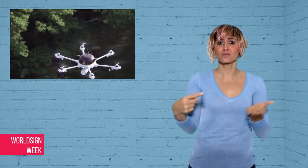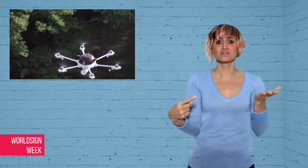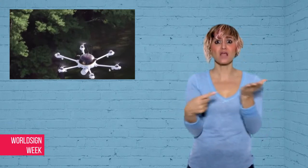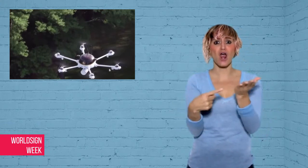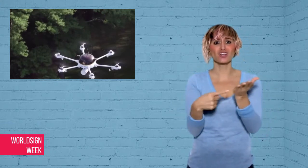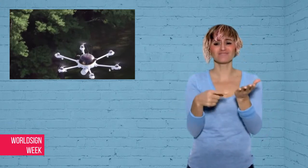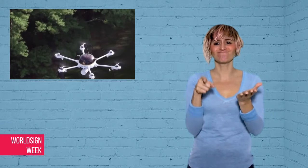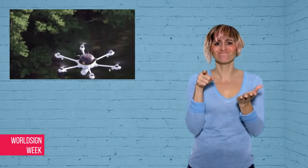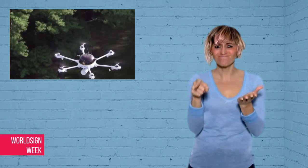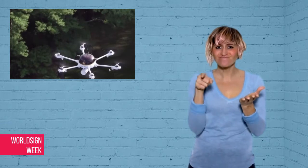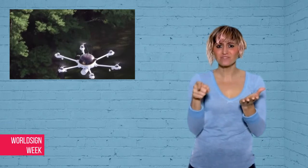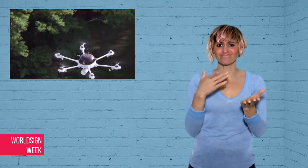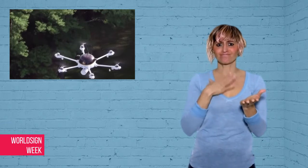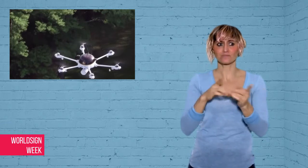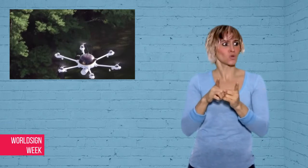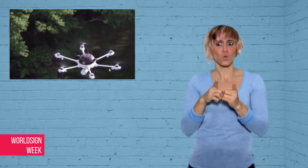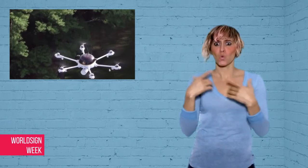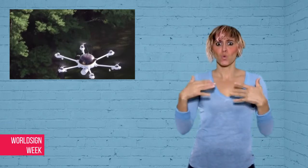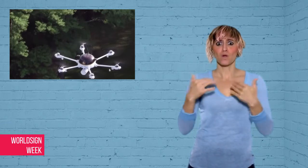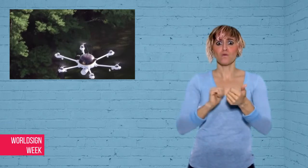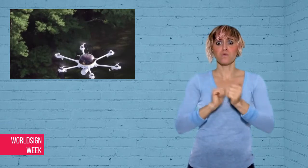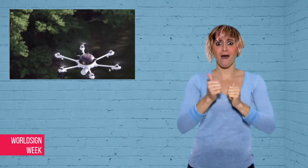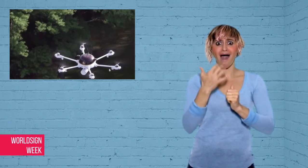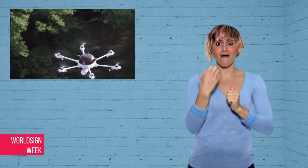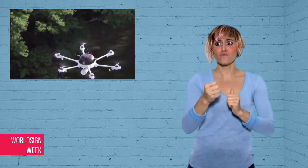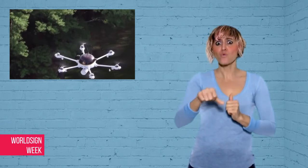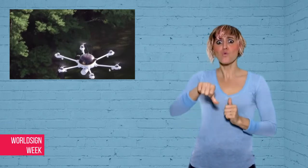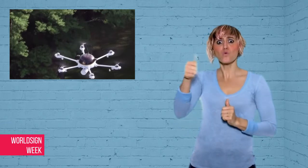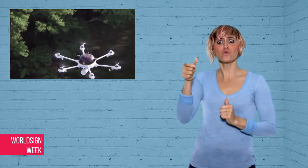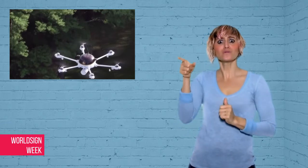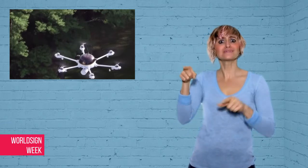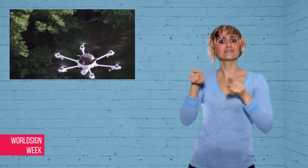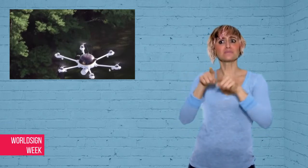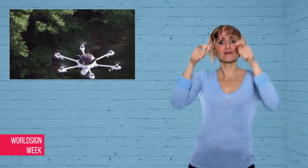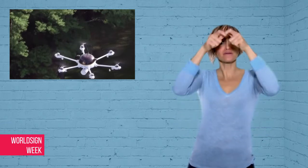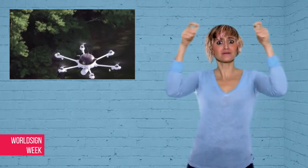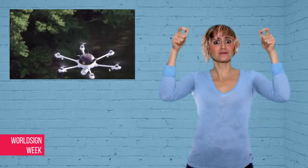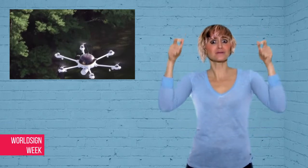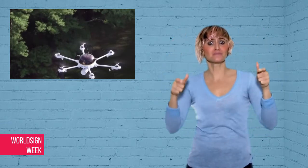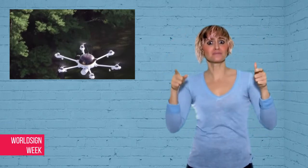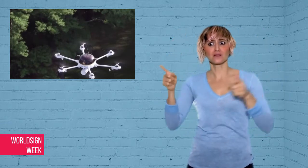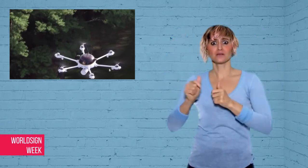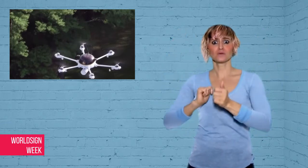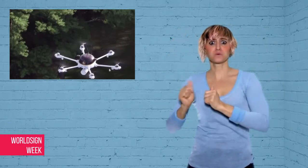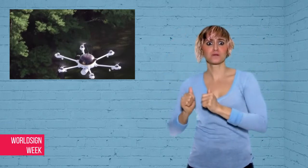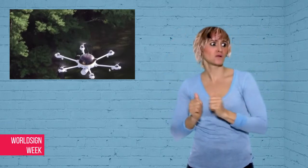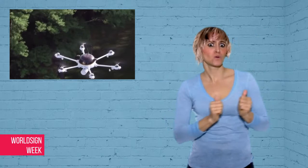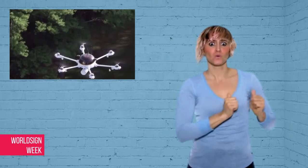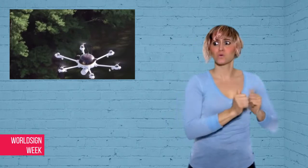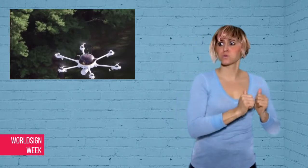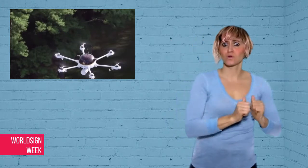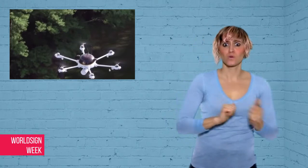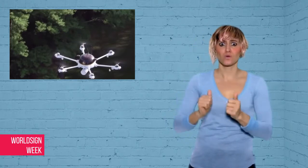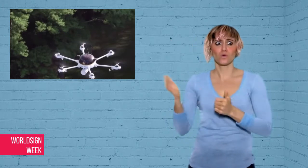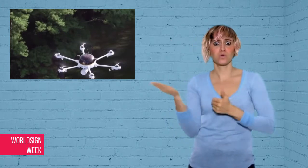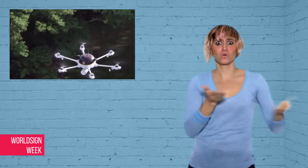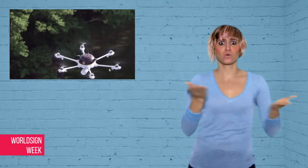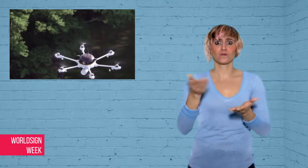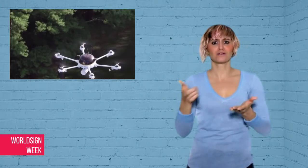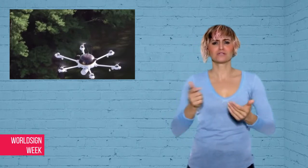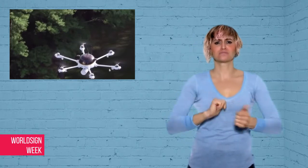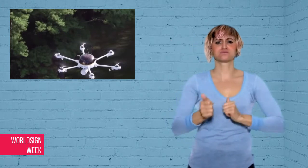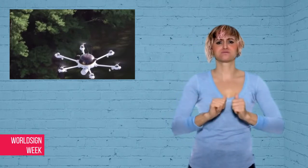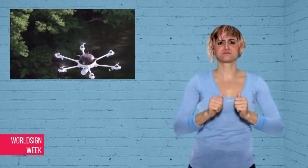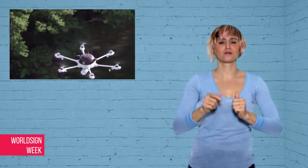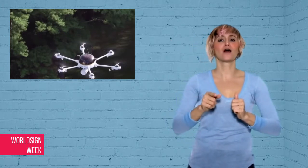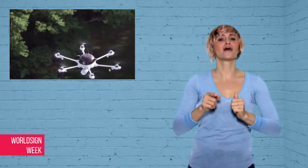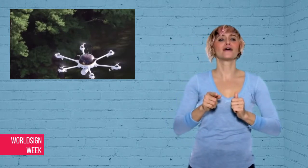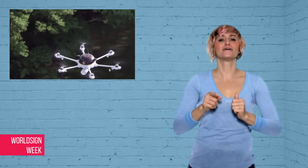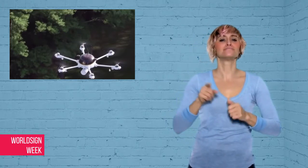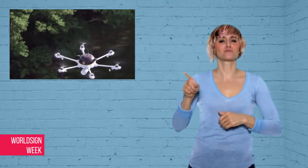try to keep up with their competitors.